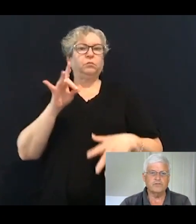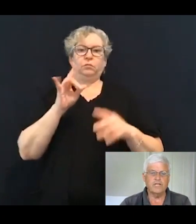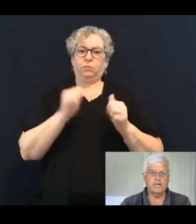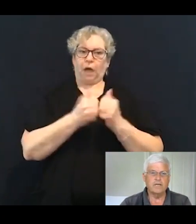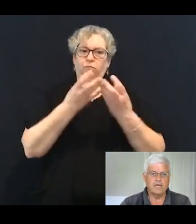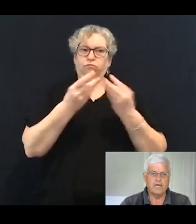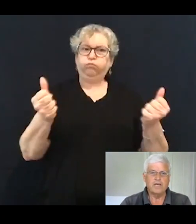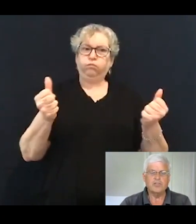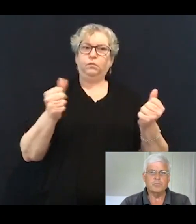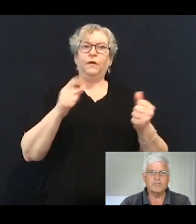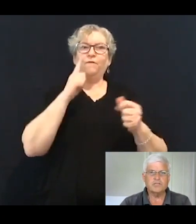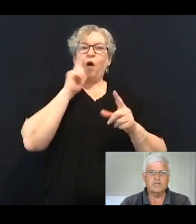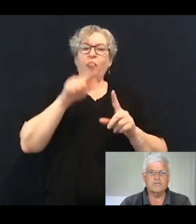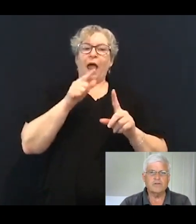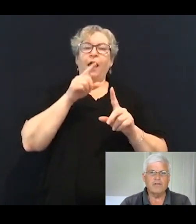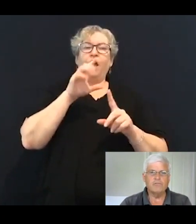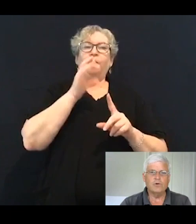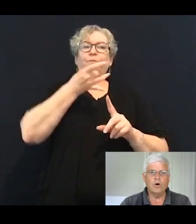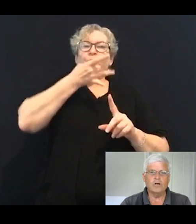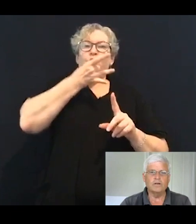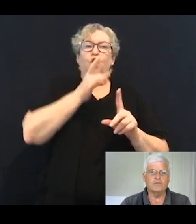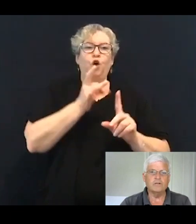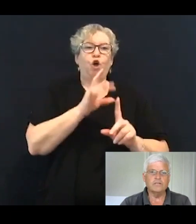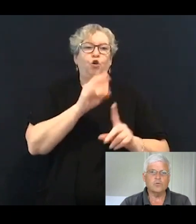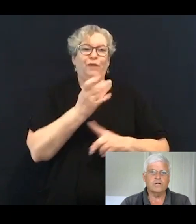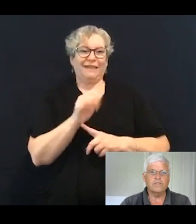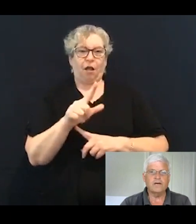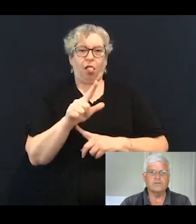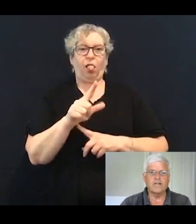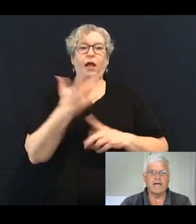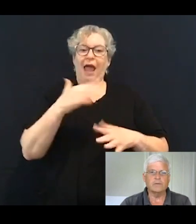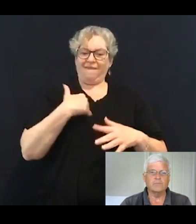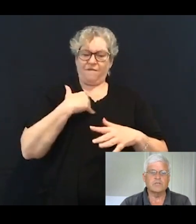The position of every one of nearly 20,000 atoms has been mapped.